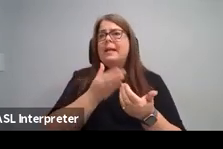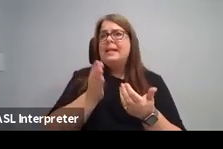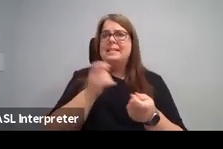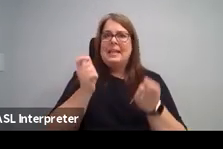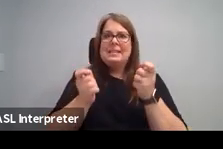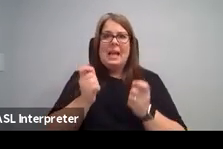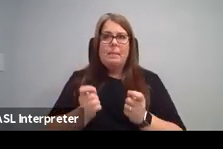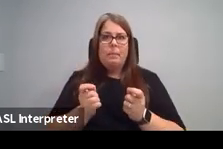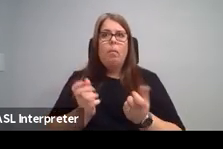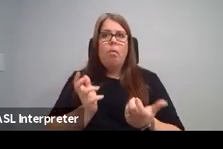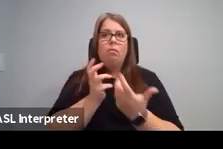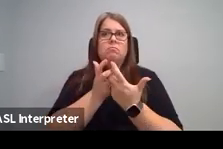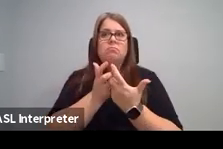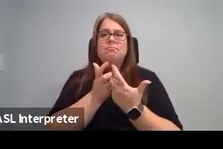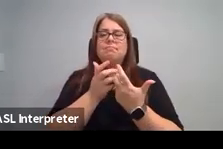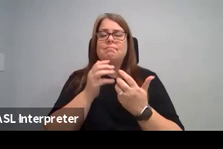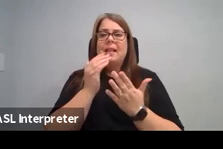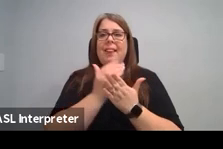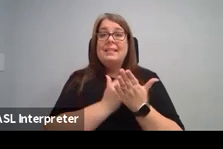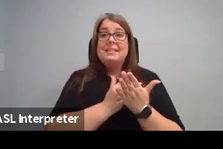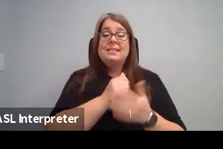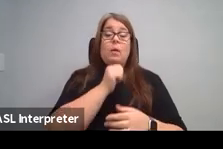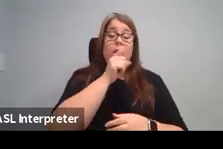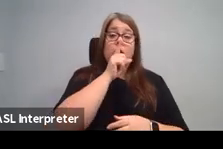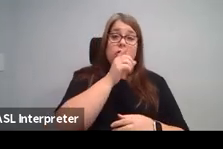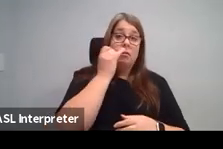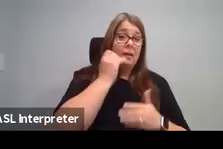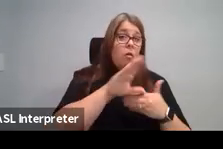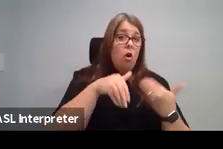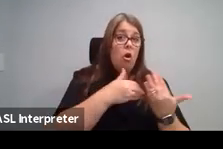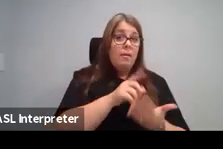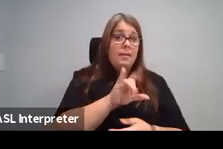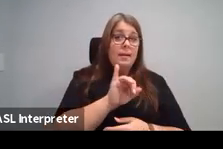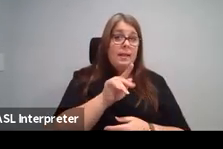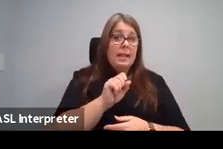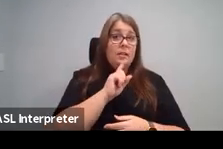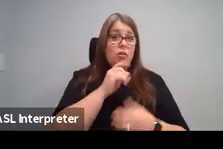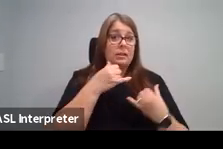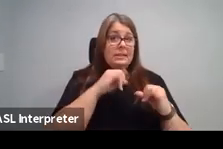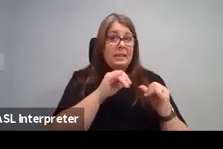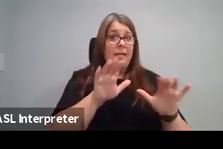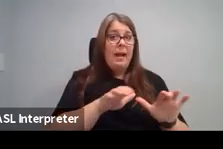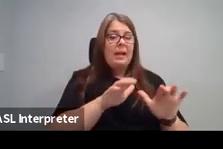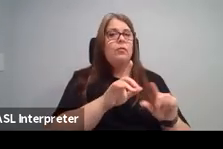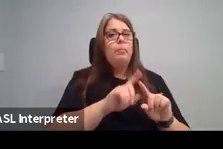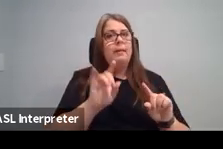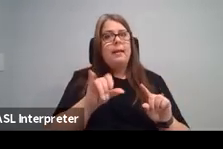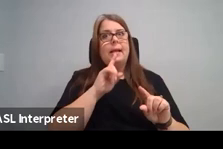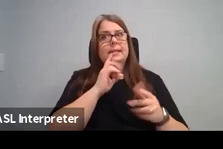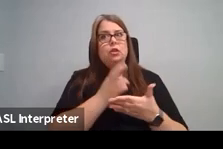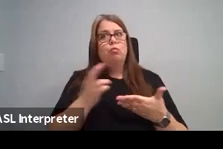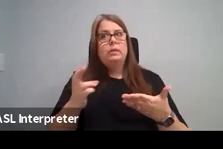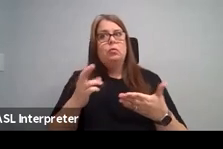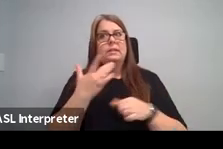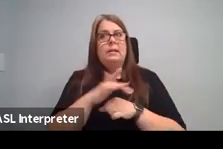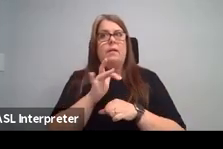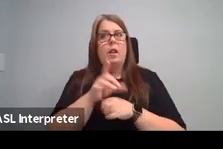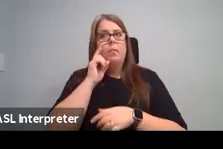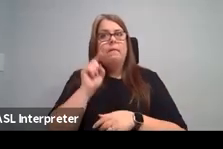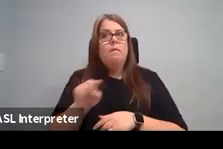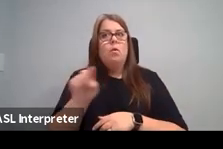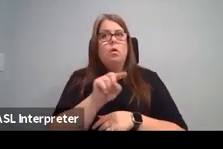Allison Frenzel : We can't guarantee all the links are still active, because they were done kind of in real time. But that is a resource that is available to you and will show you what it looks like. So I'm sure many of you will recognize it.